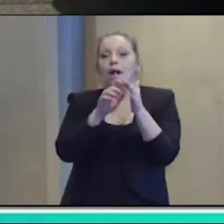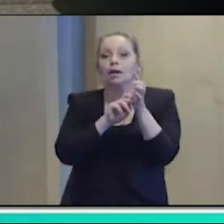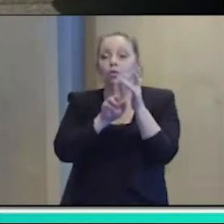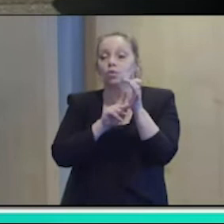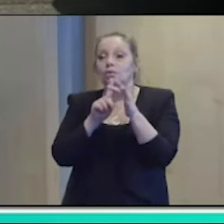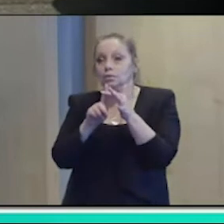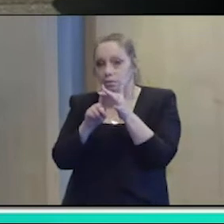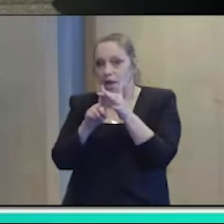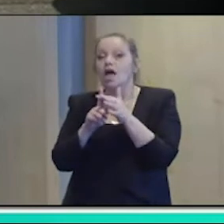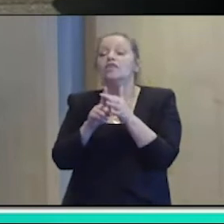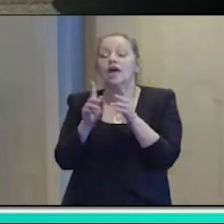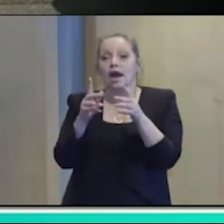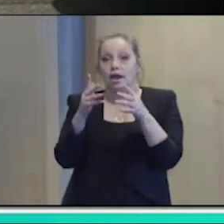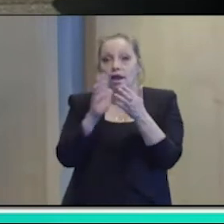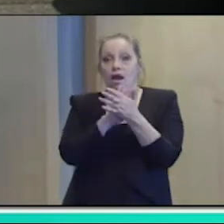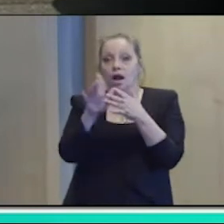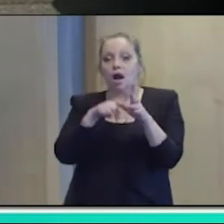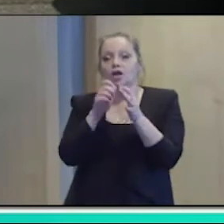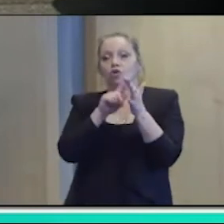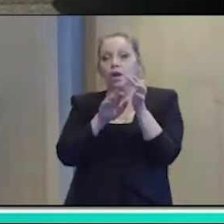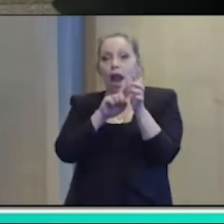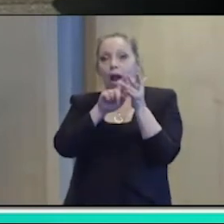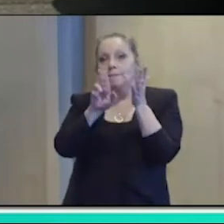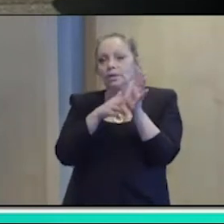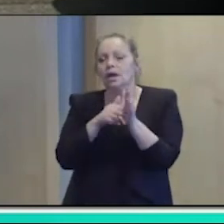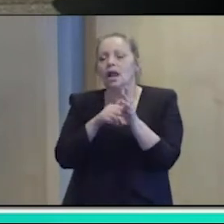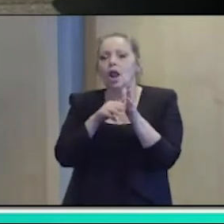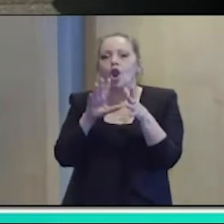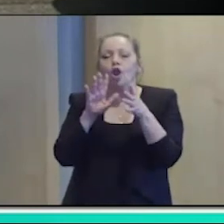chain they have a lot of carbons and a lot of carbon and a lot of impurities.